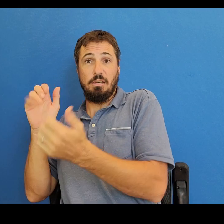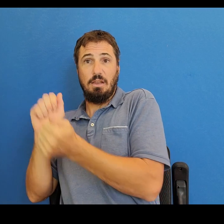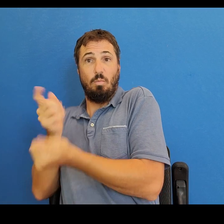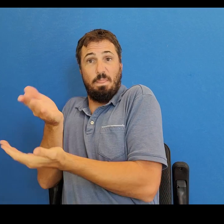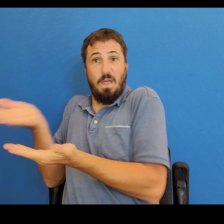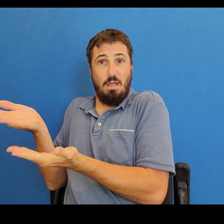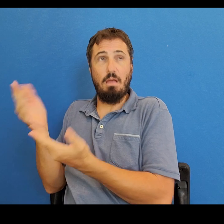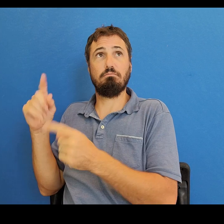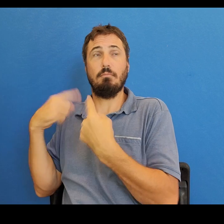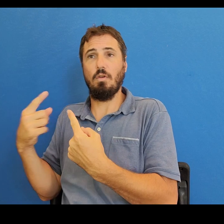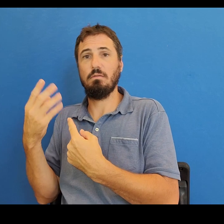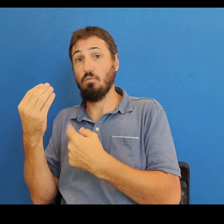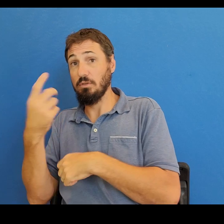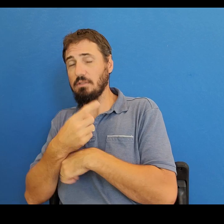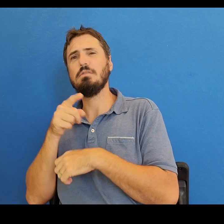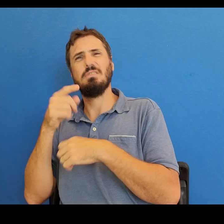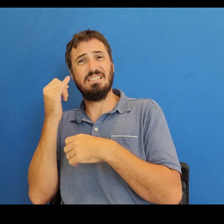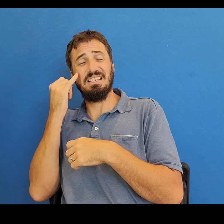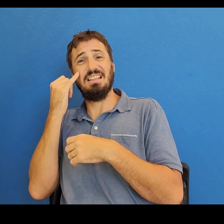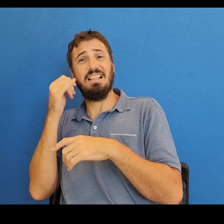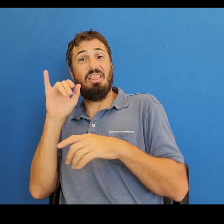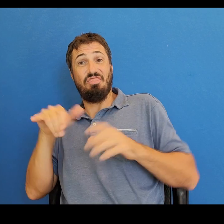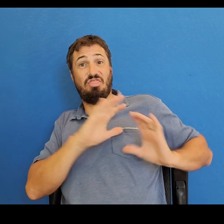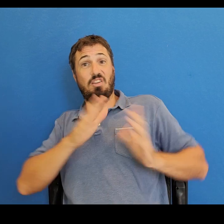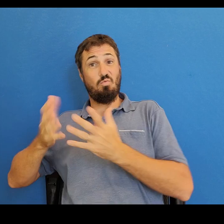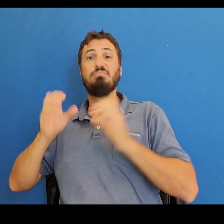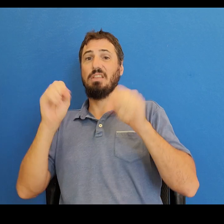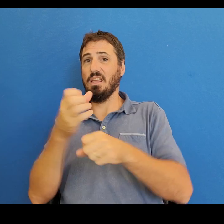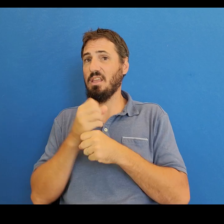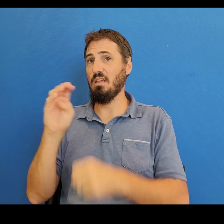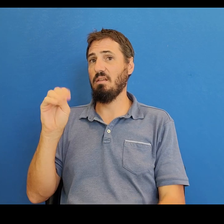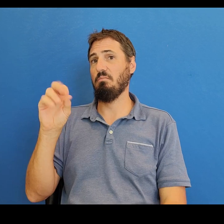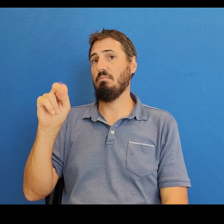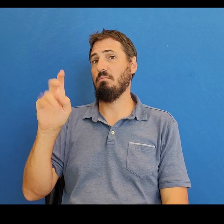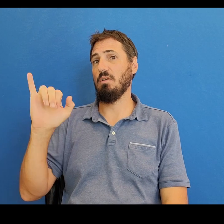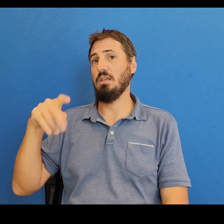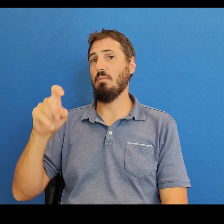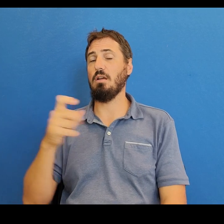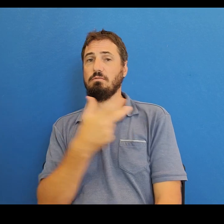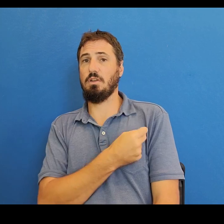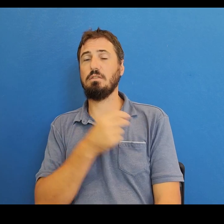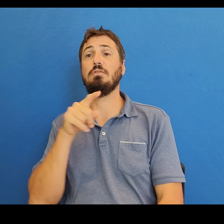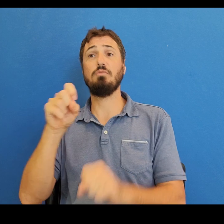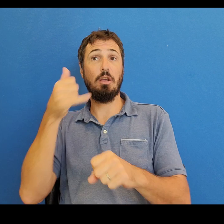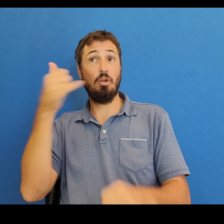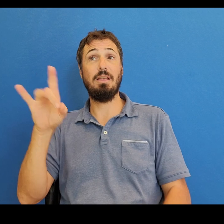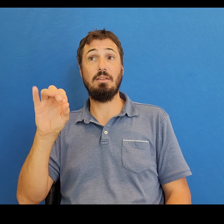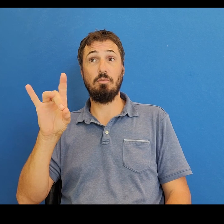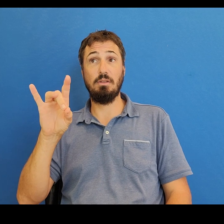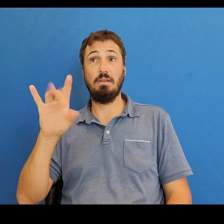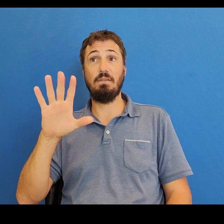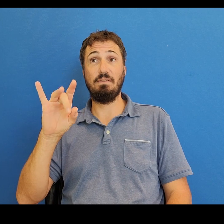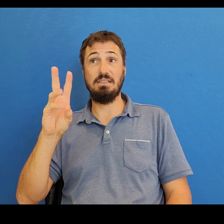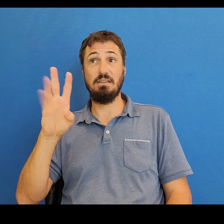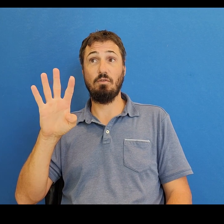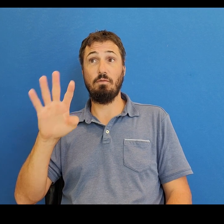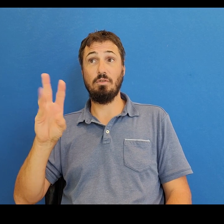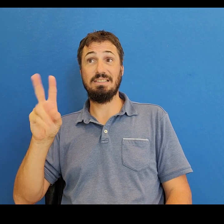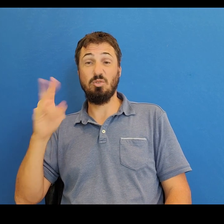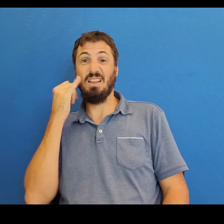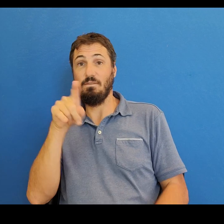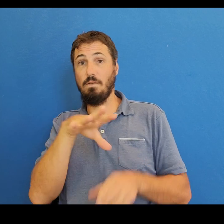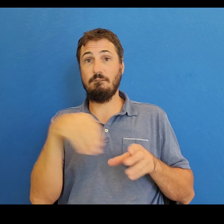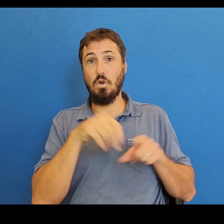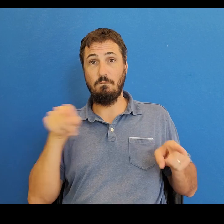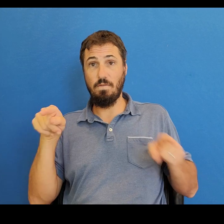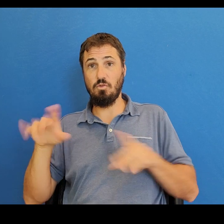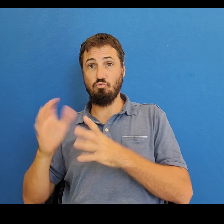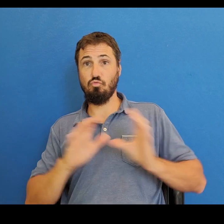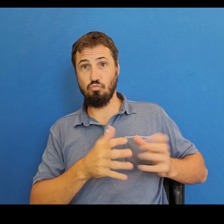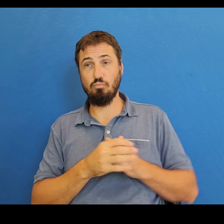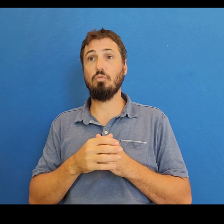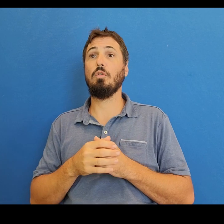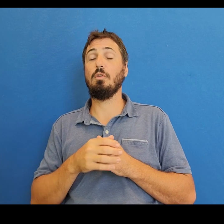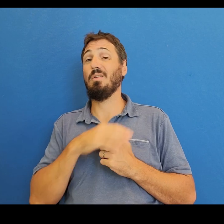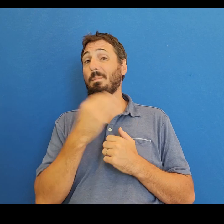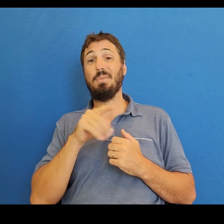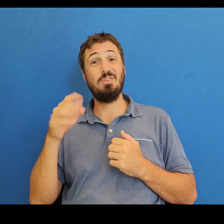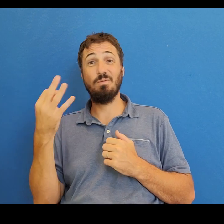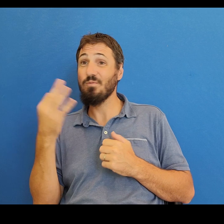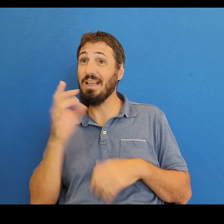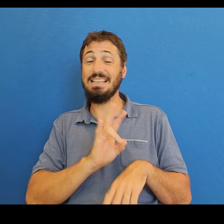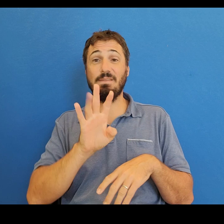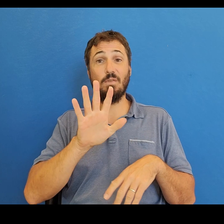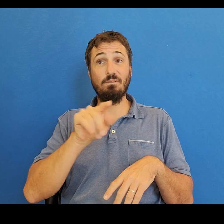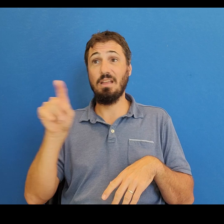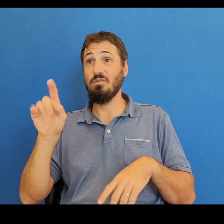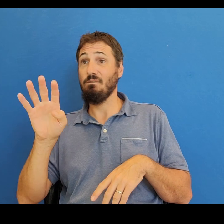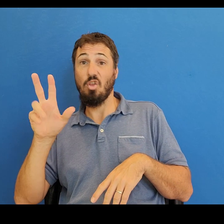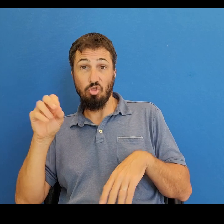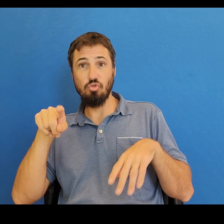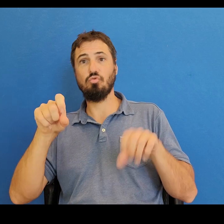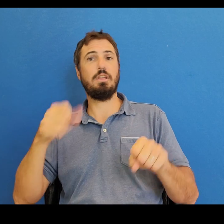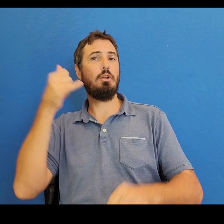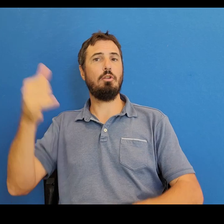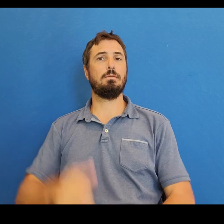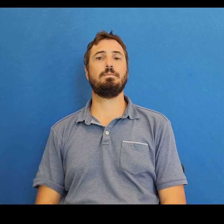Individuals who are eligible should call the Department of Health monkeypox hotline at 808-586-4462 for an appointment. The phone line is available Monday to Friday from 7:45 a.m.